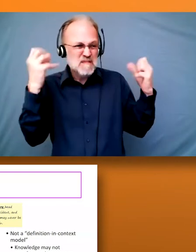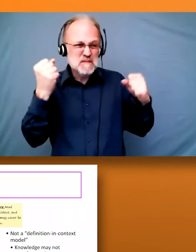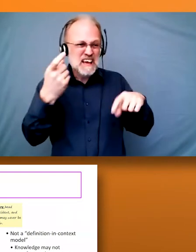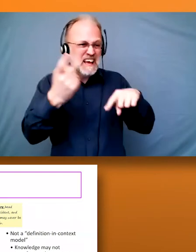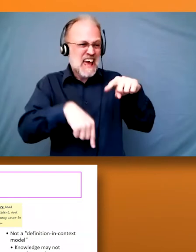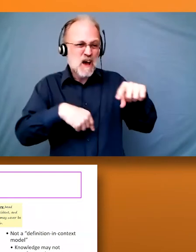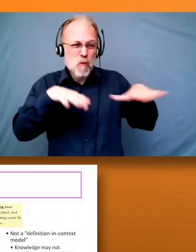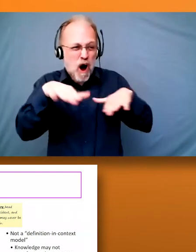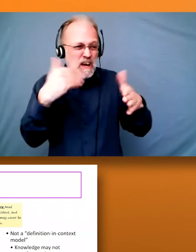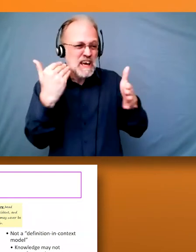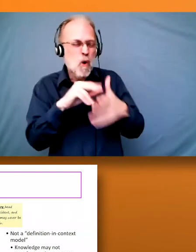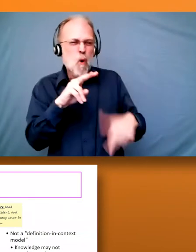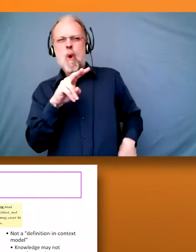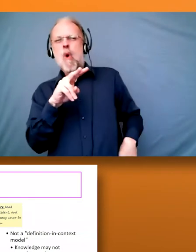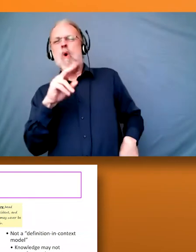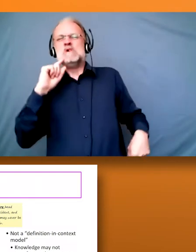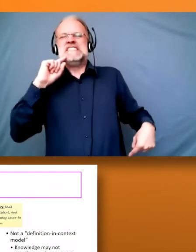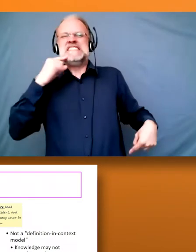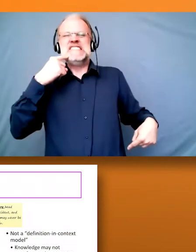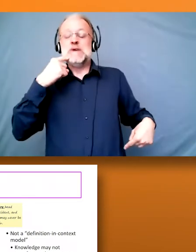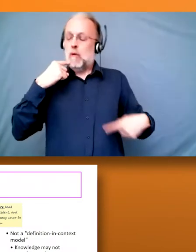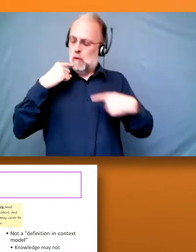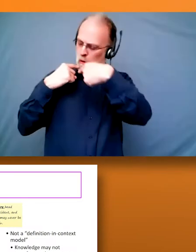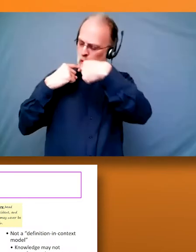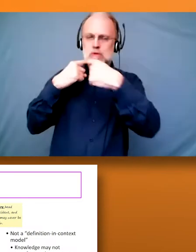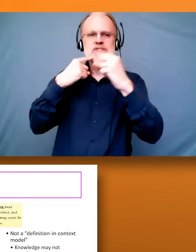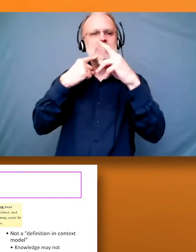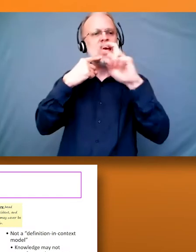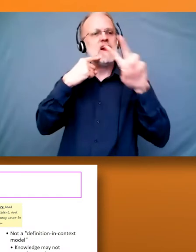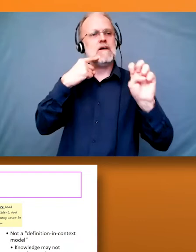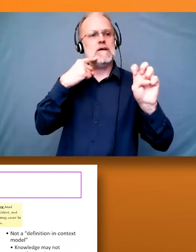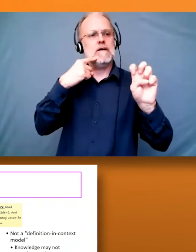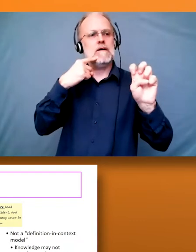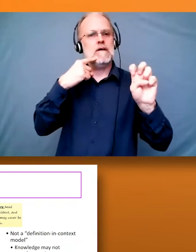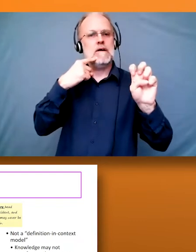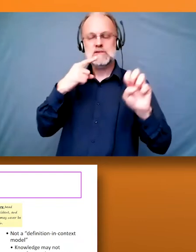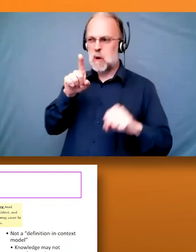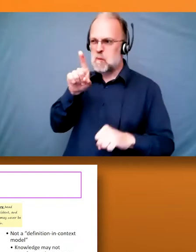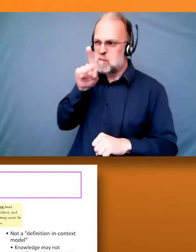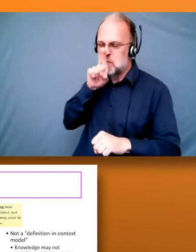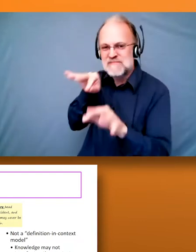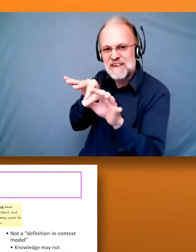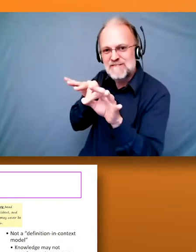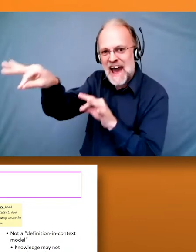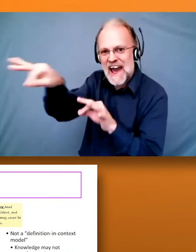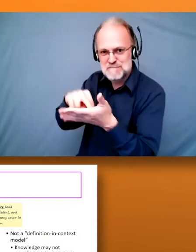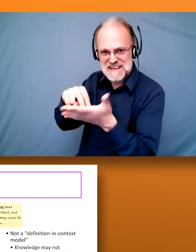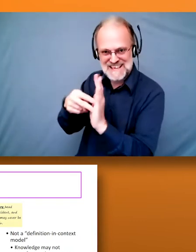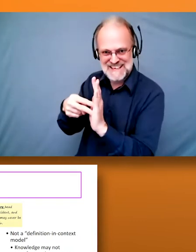or they're not going to be able to walk again, I see the seriousness of that. So it's not really giving them a definition.